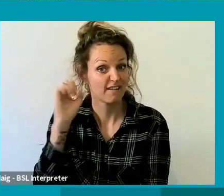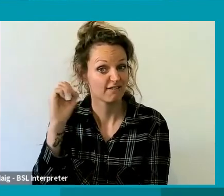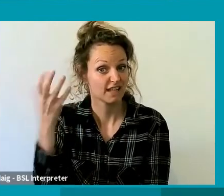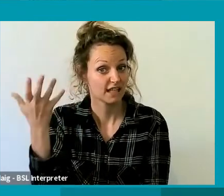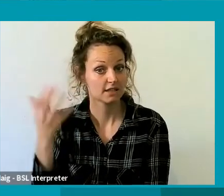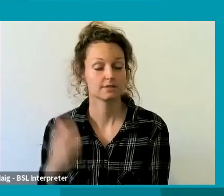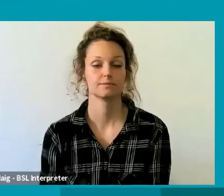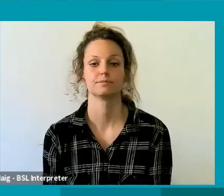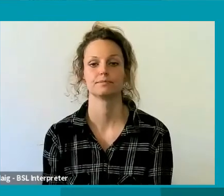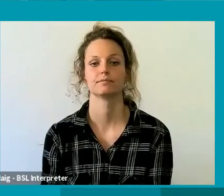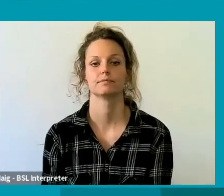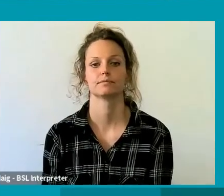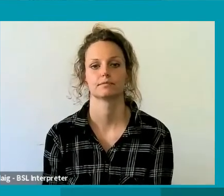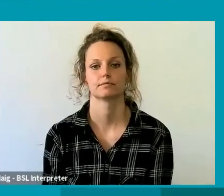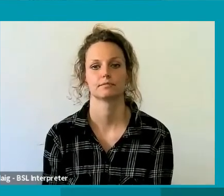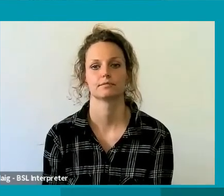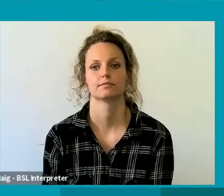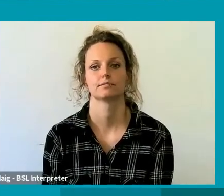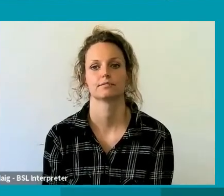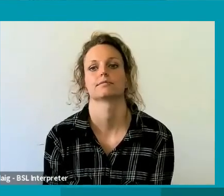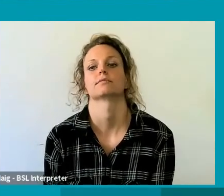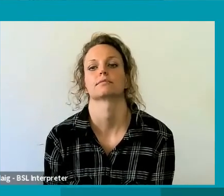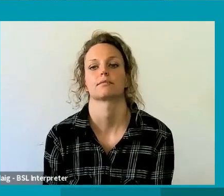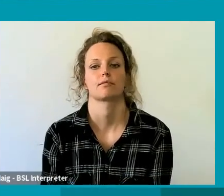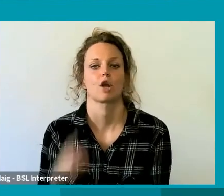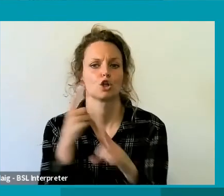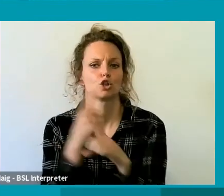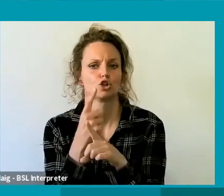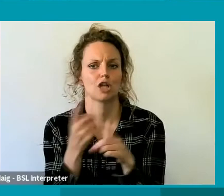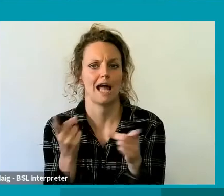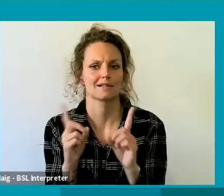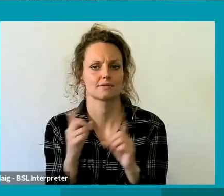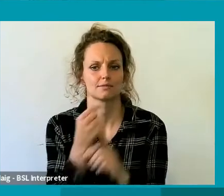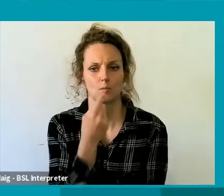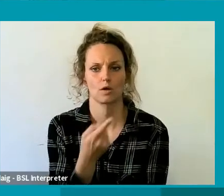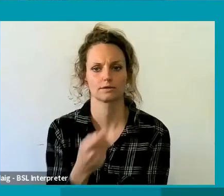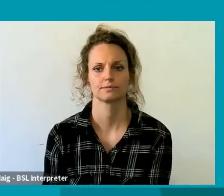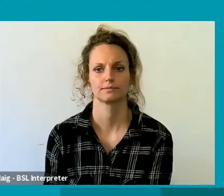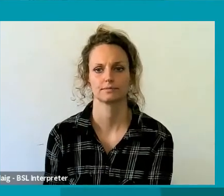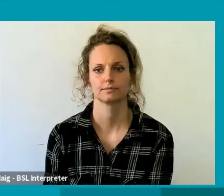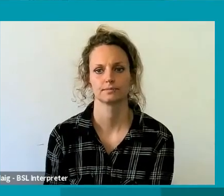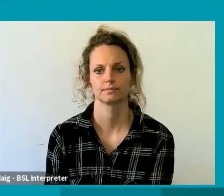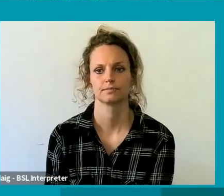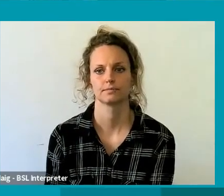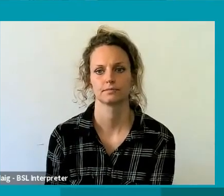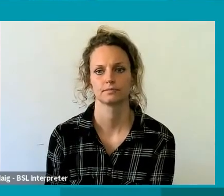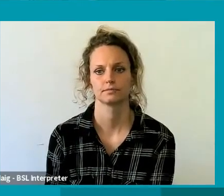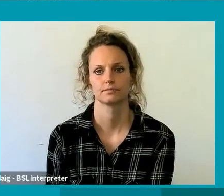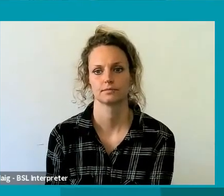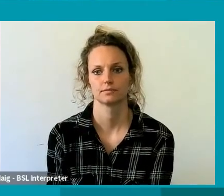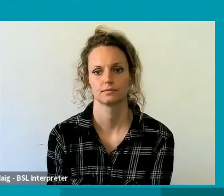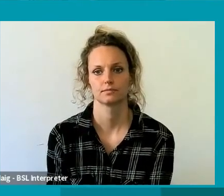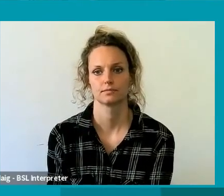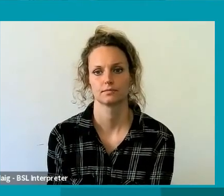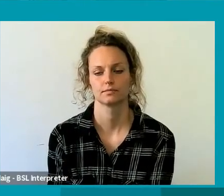What's the chat box saying Toby? There's a few people who weren't aware of the disability box in the profile settings.